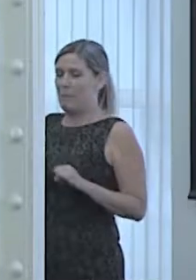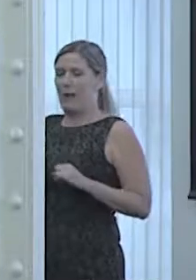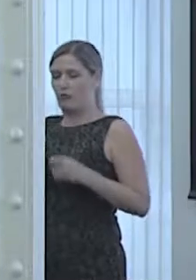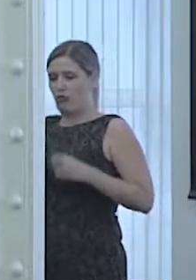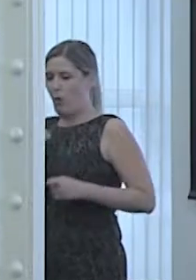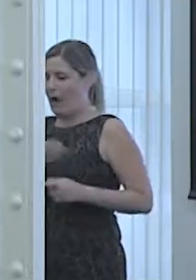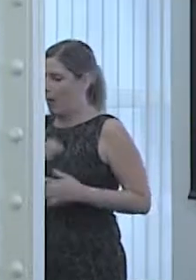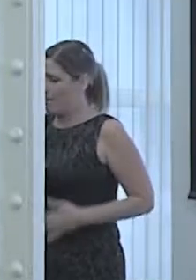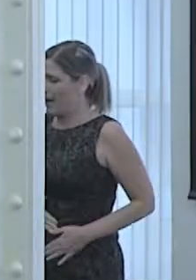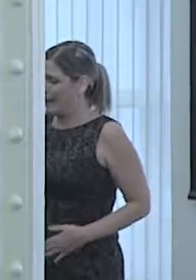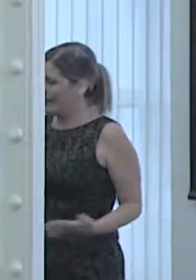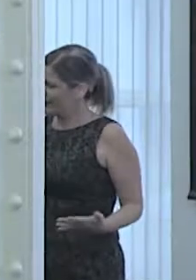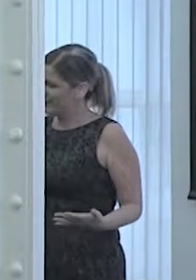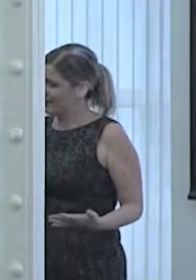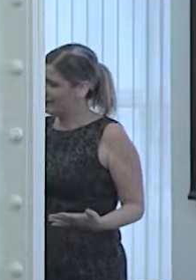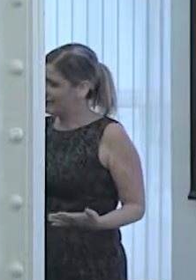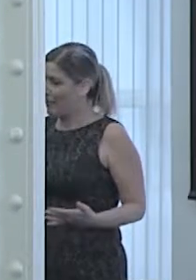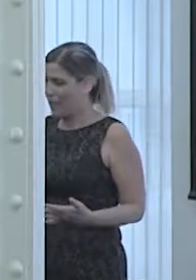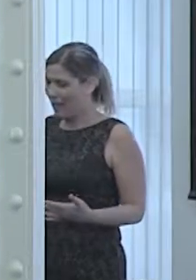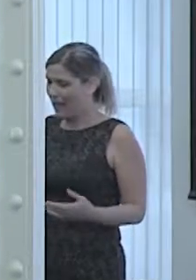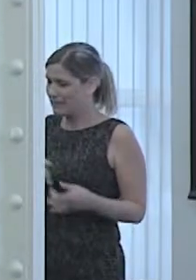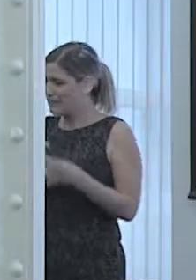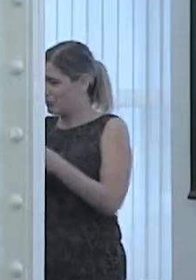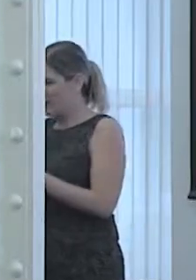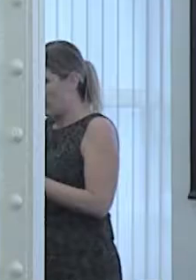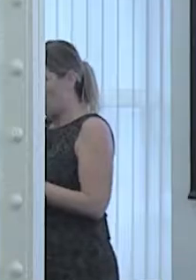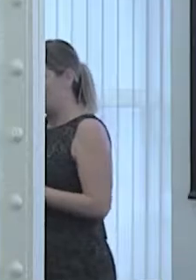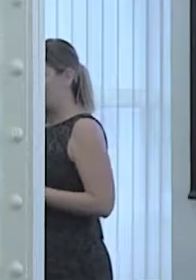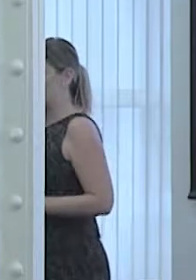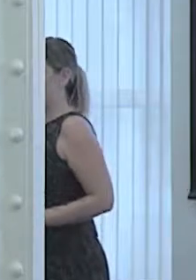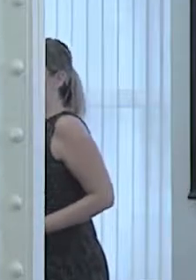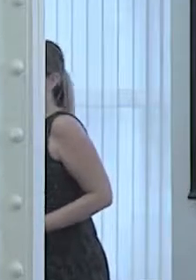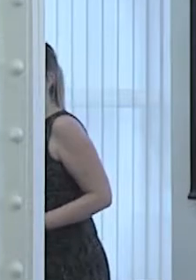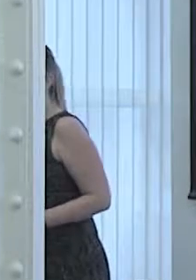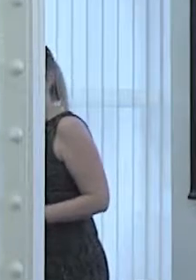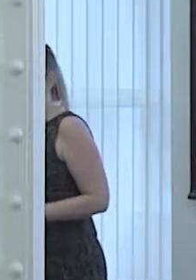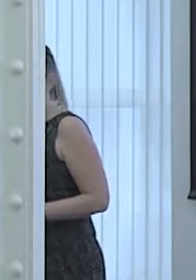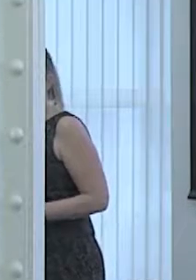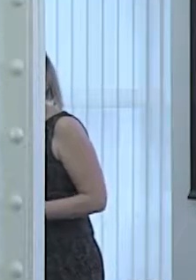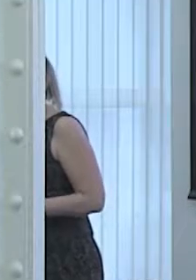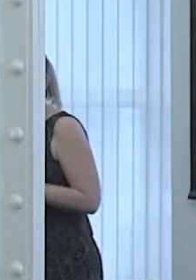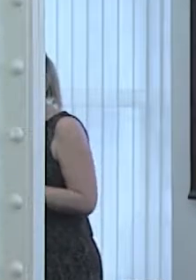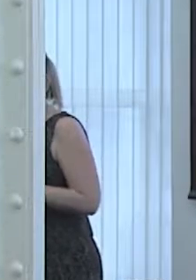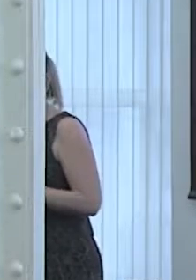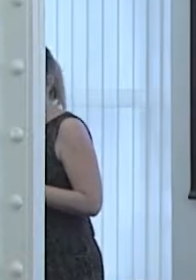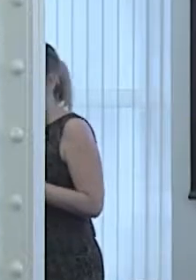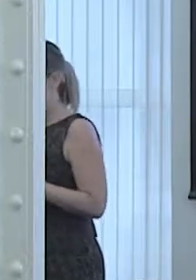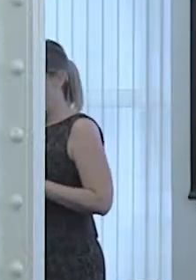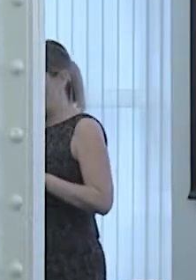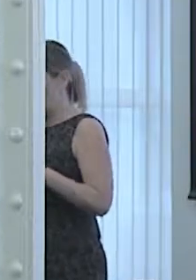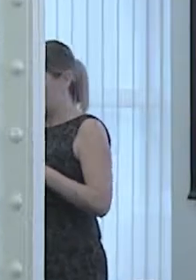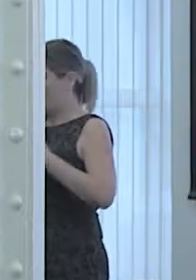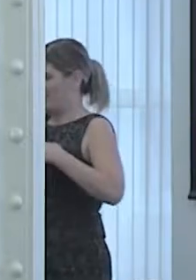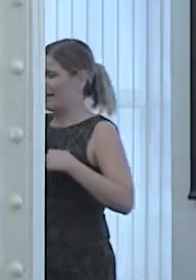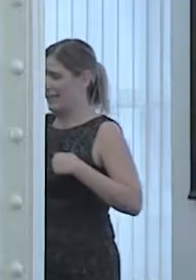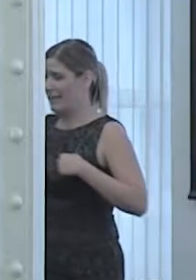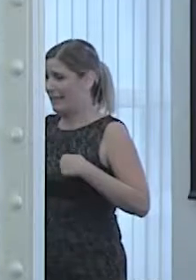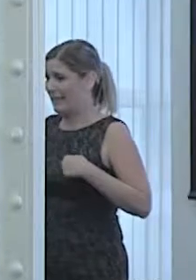And that is also tied into desirability politics. When people see me, I make it known